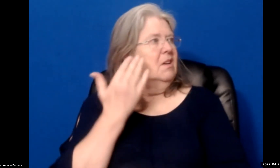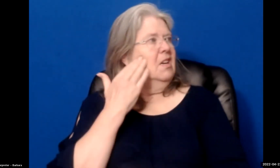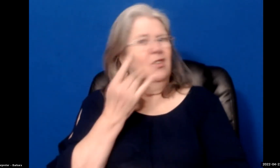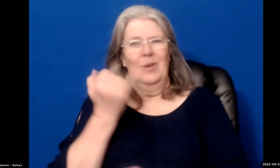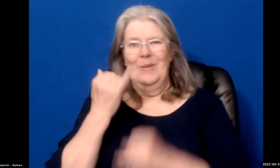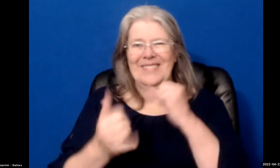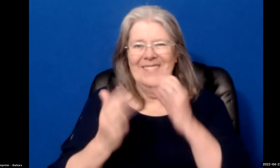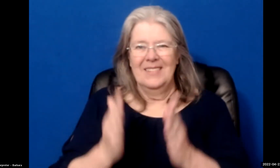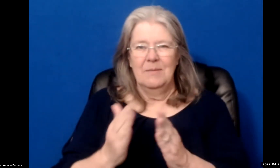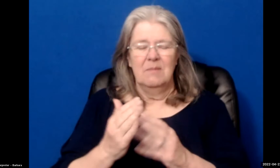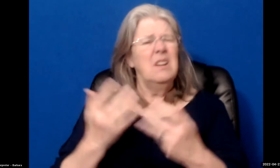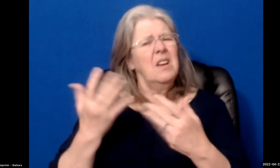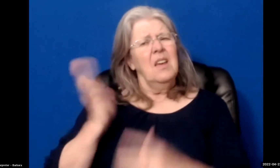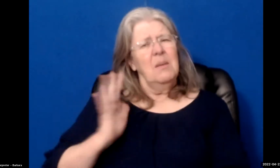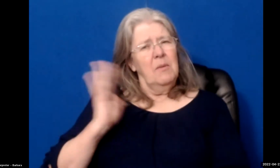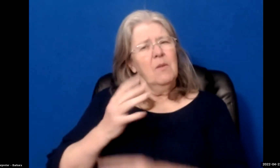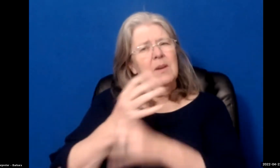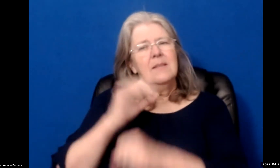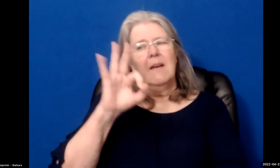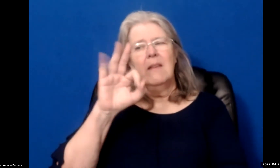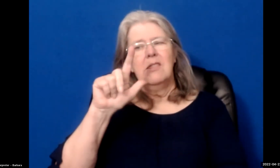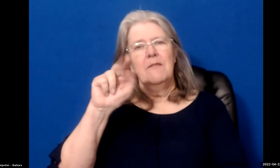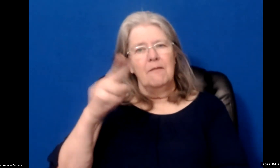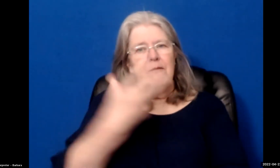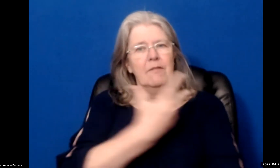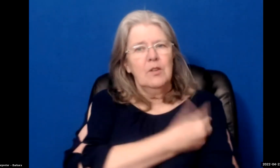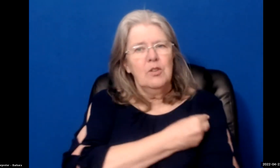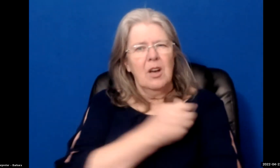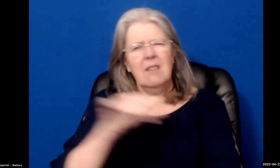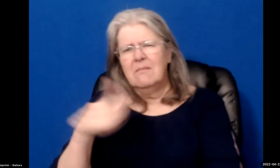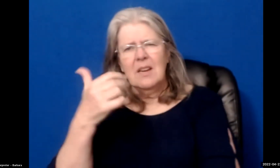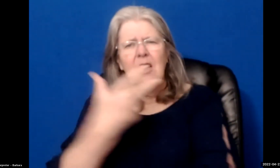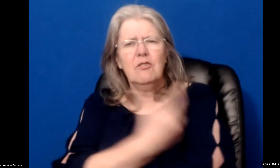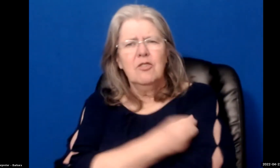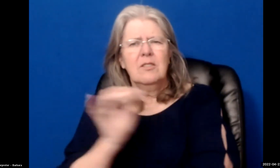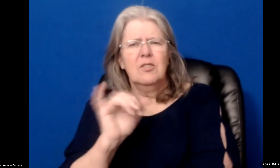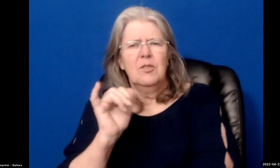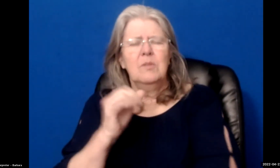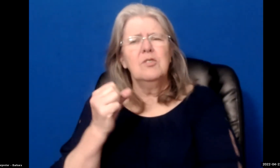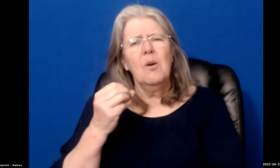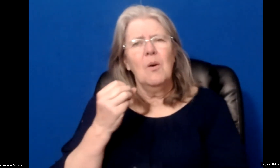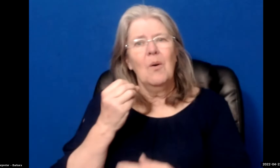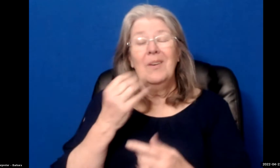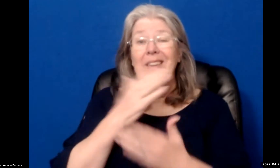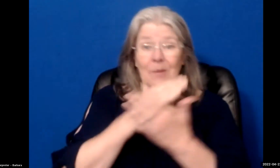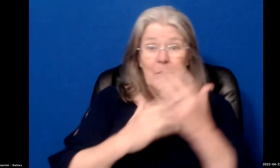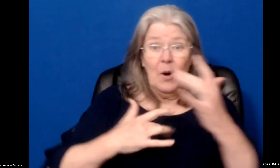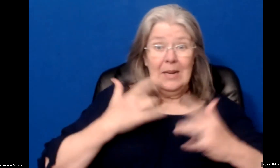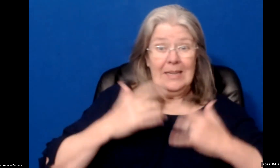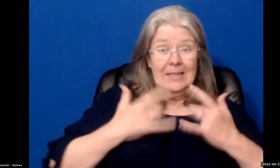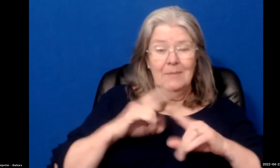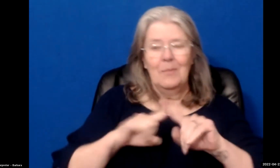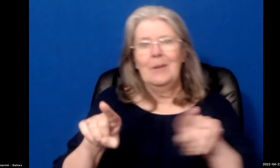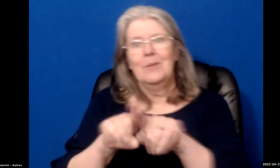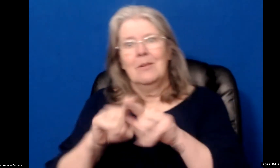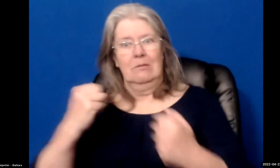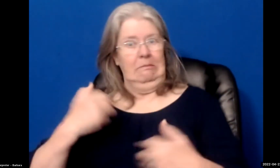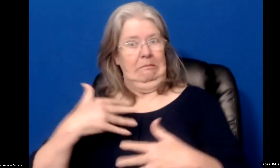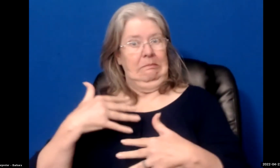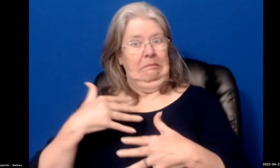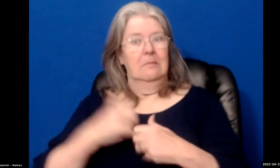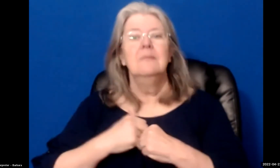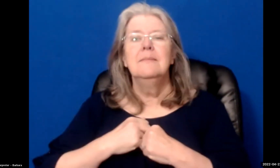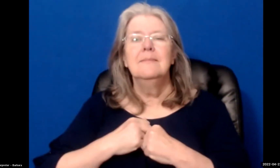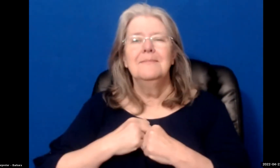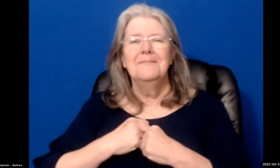you know, flu shots or other things prior so he -- he was partially excited but also scared.